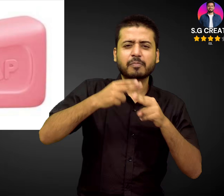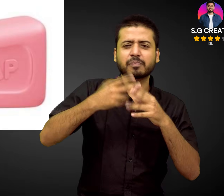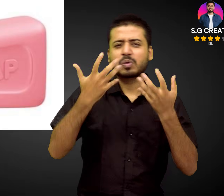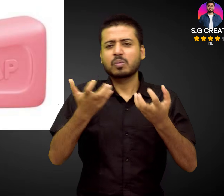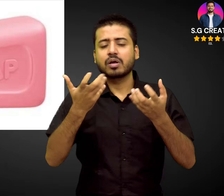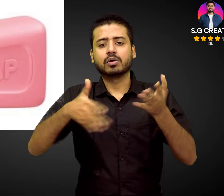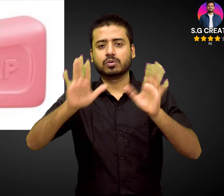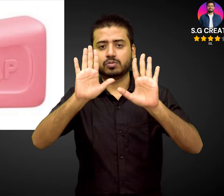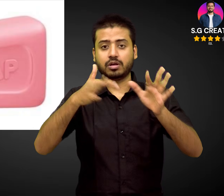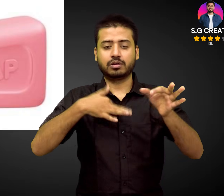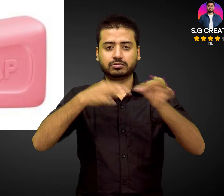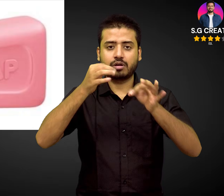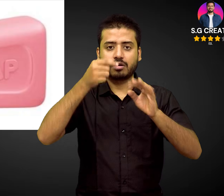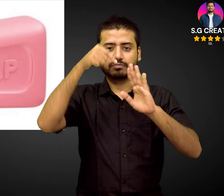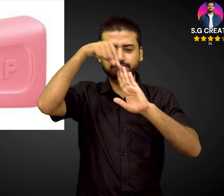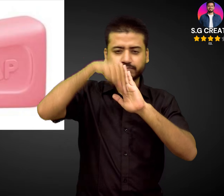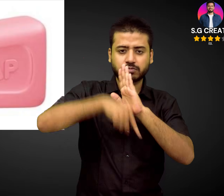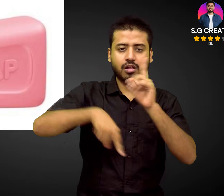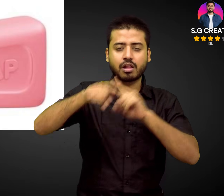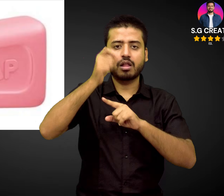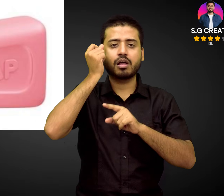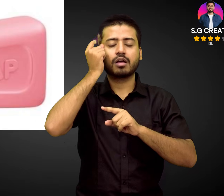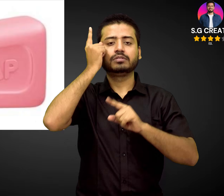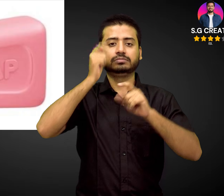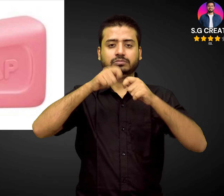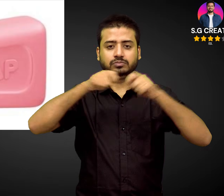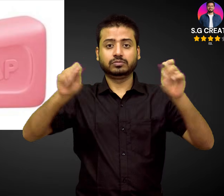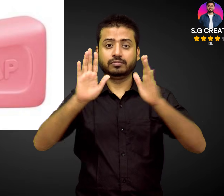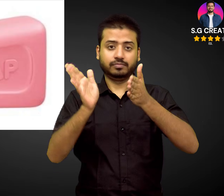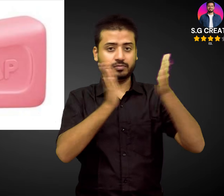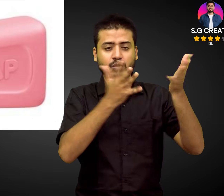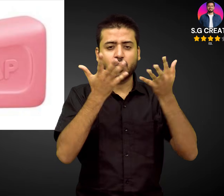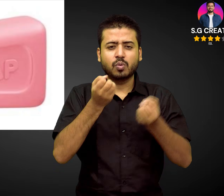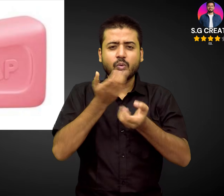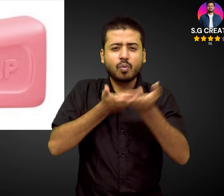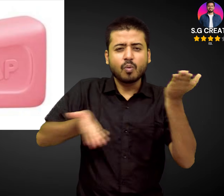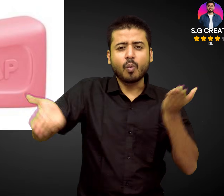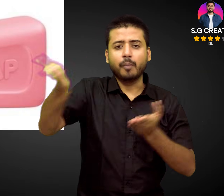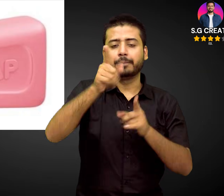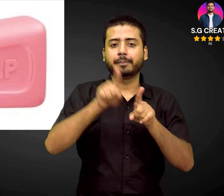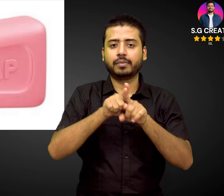drawn from these demonstrations, specifically the idea that real soap is inherently healthier